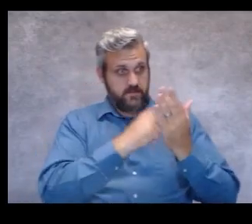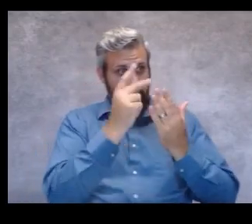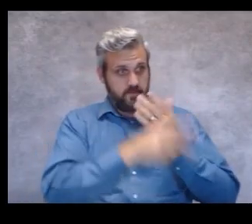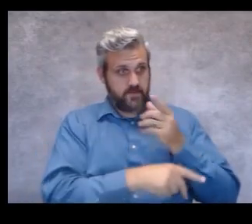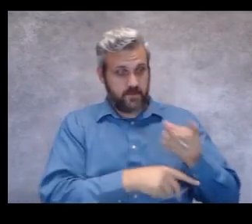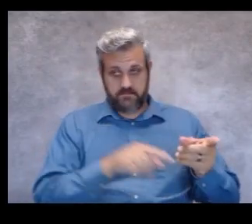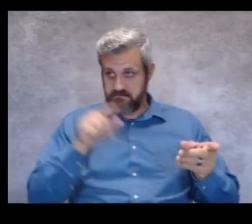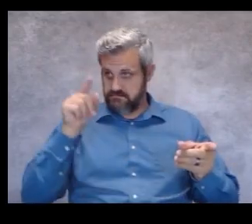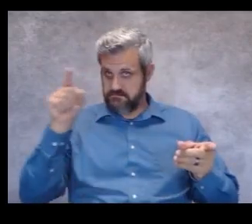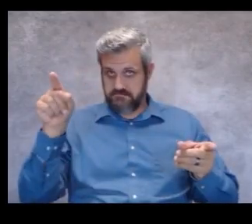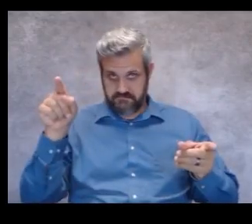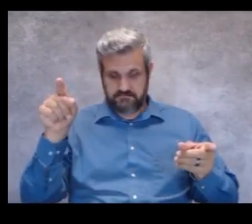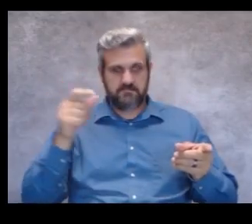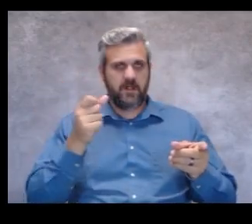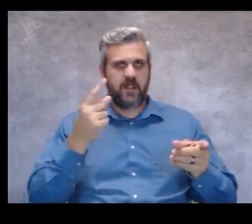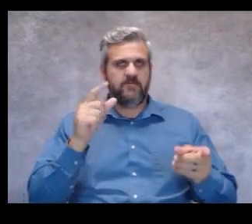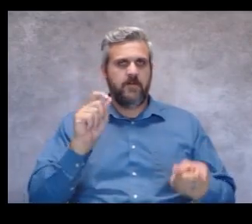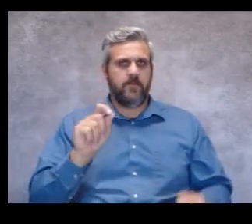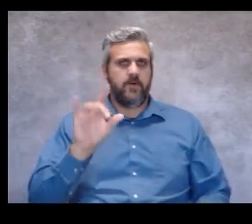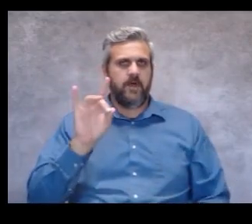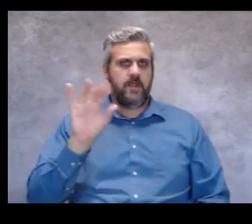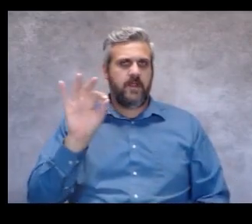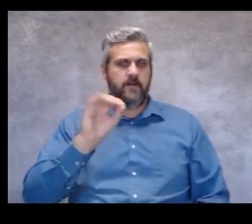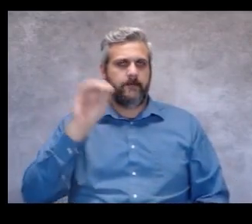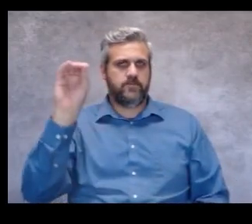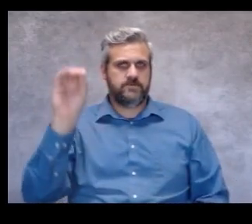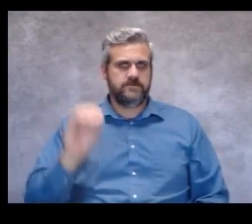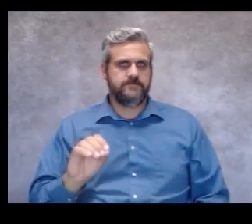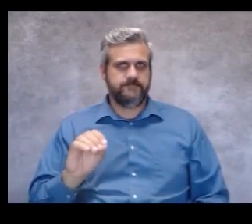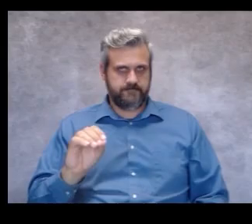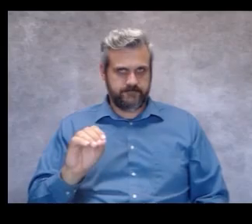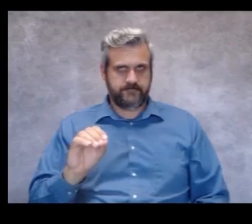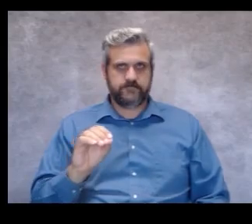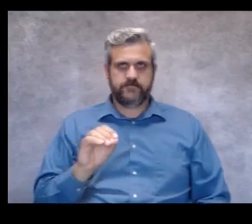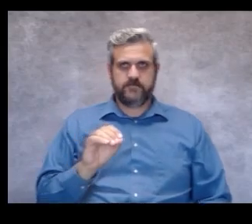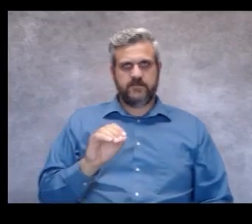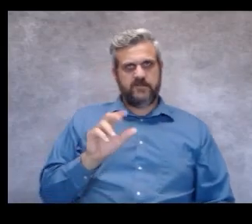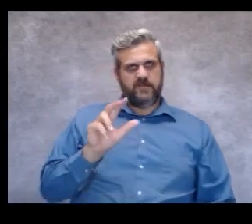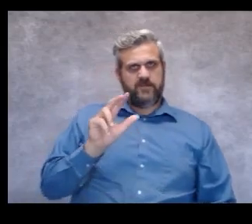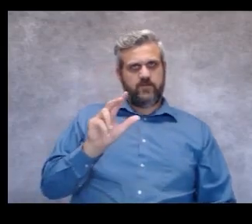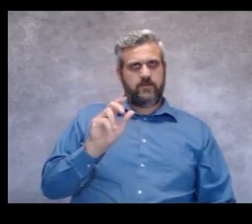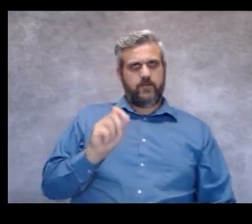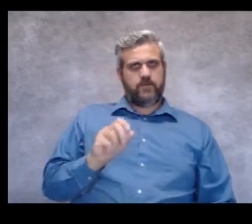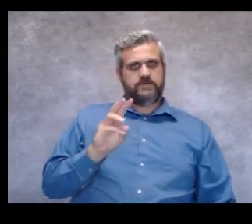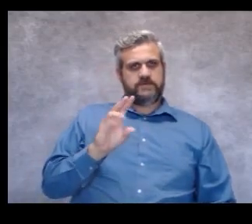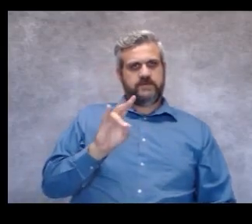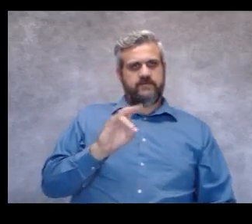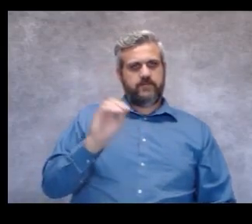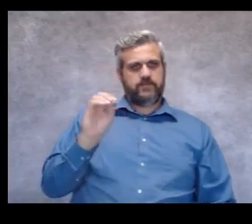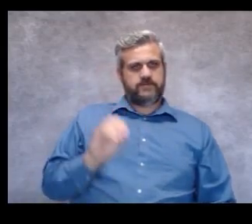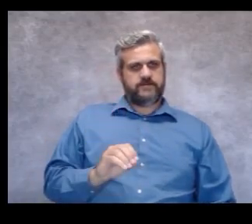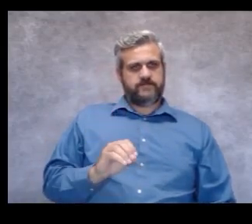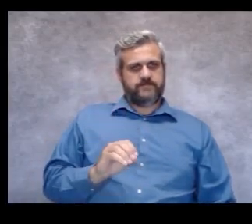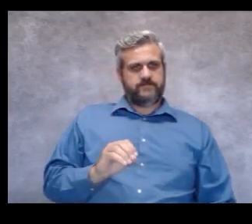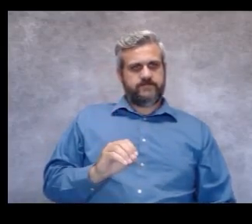with disabilities is 11.89% to 3.67%.